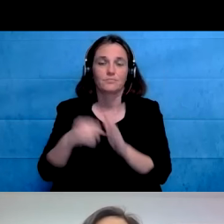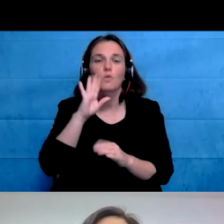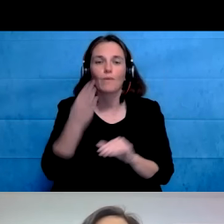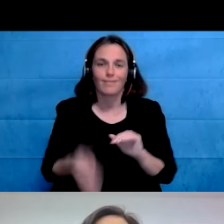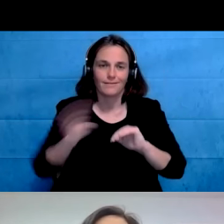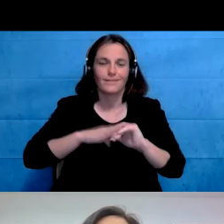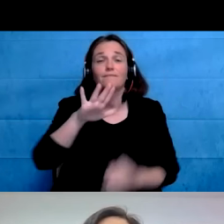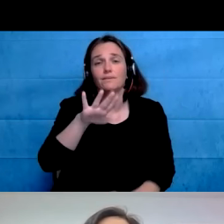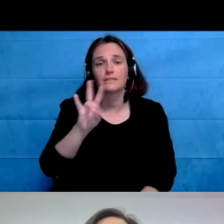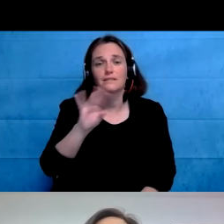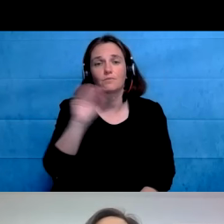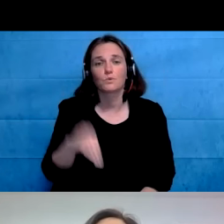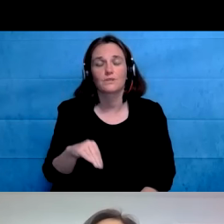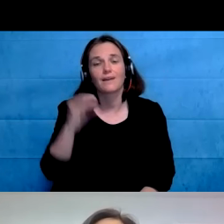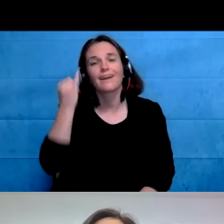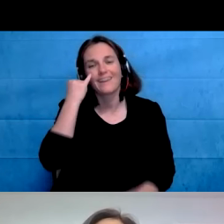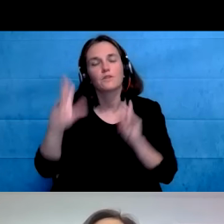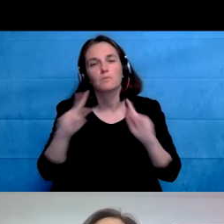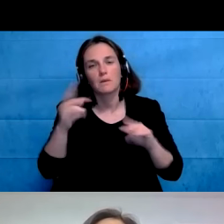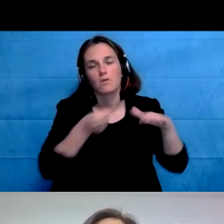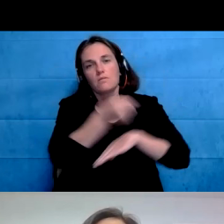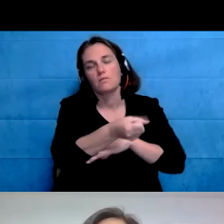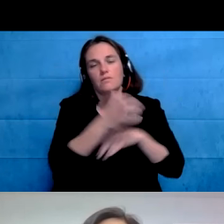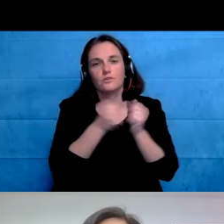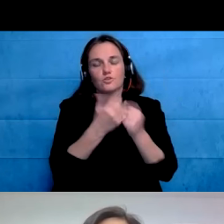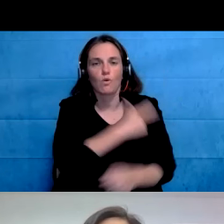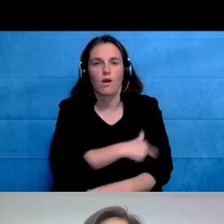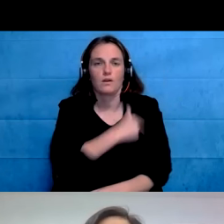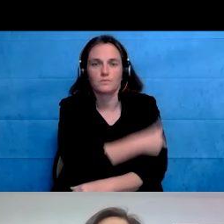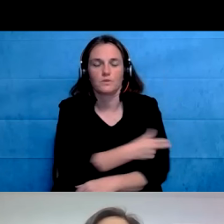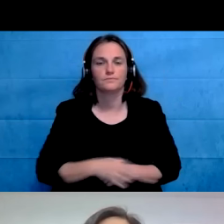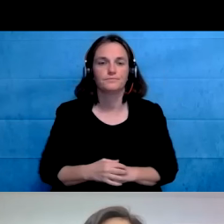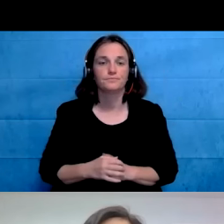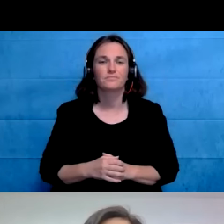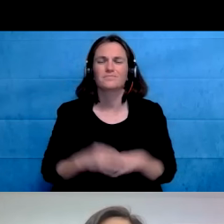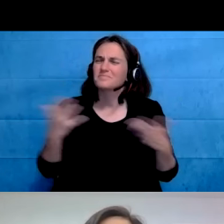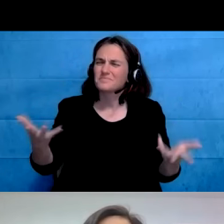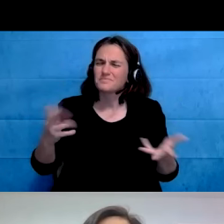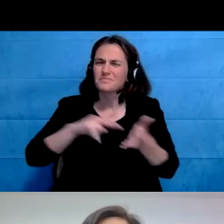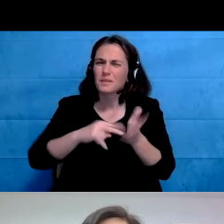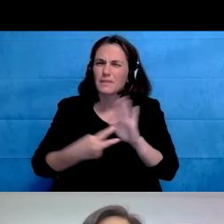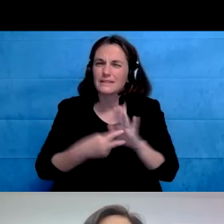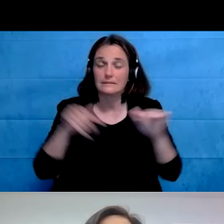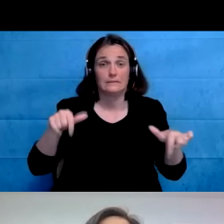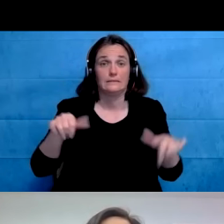if those people were hospitalized during the acute phase of their infection. So what does that really mean here in the United States?